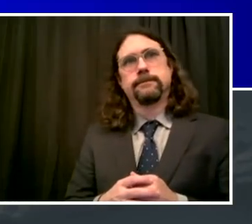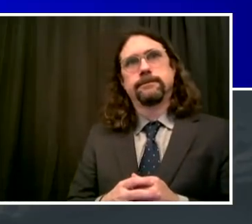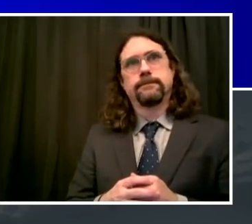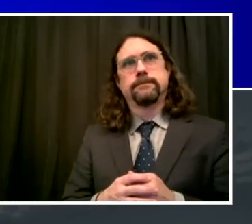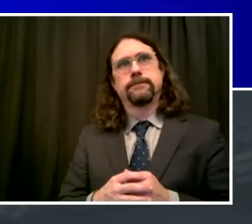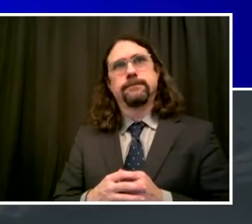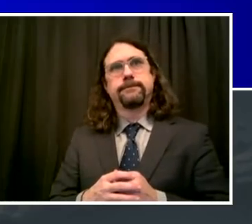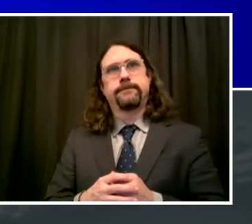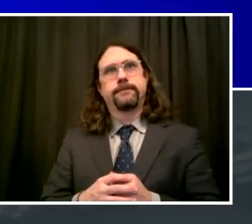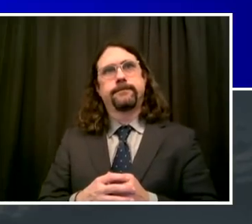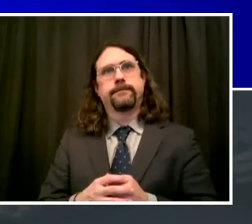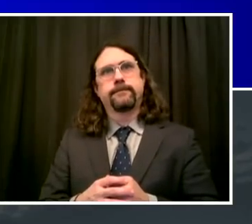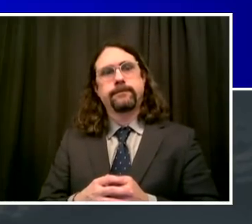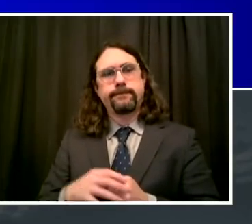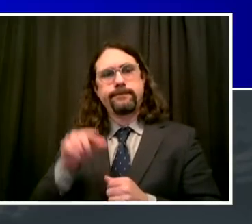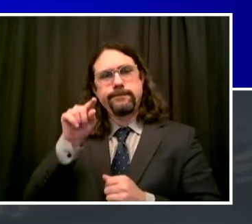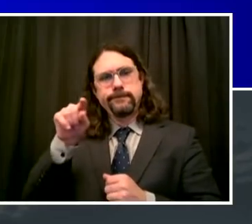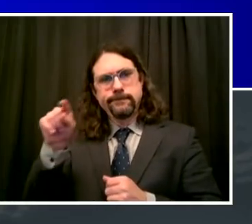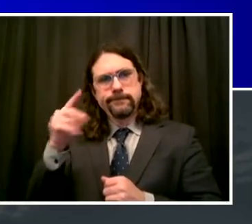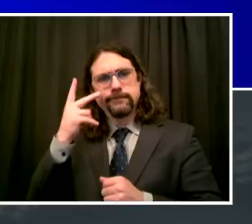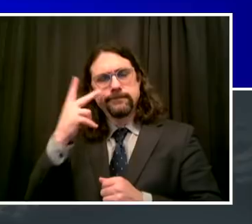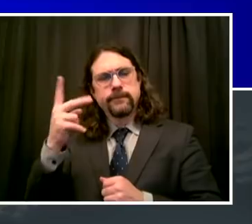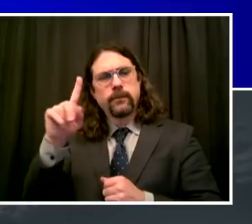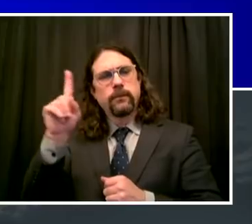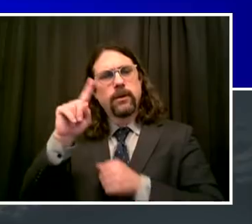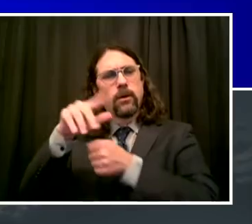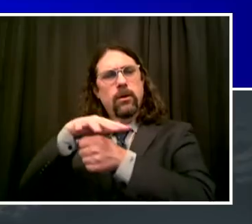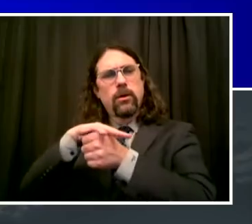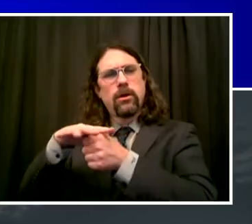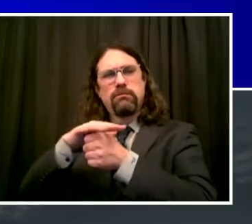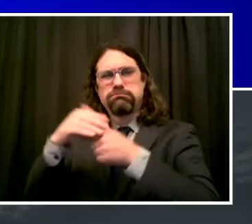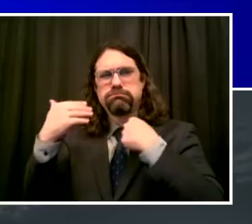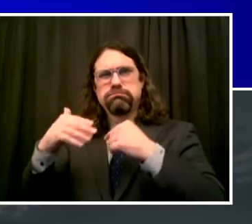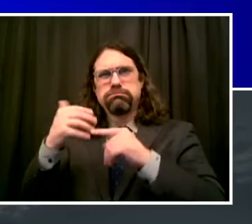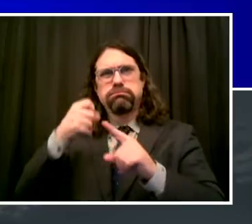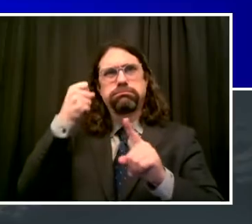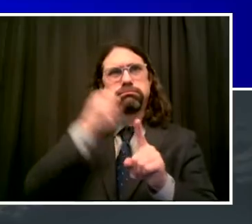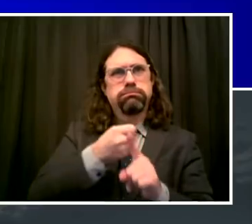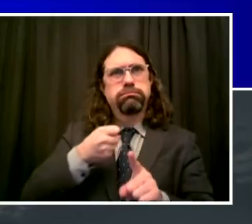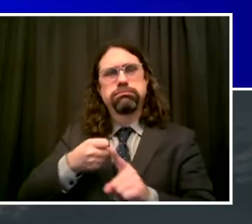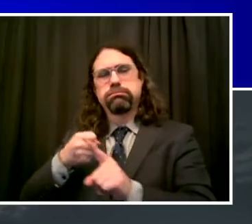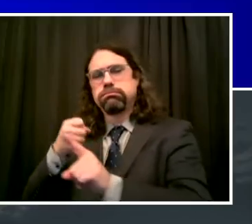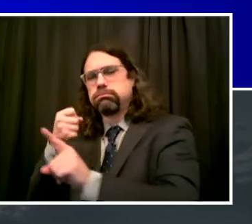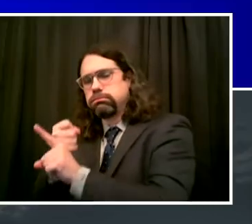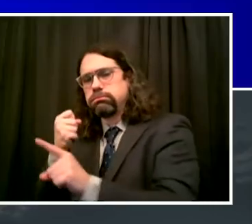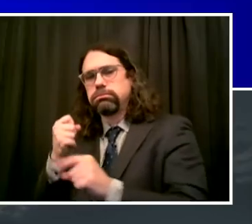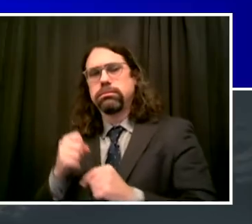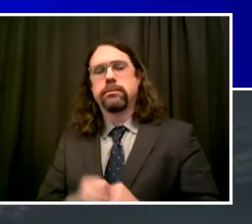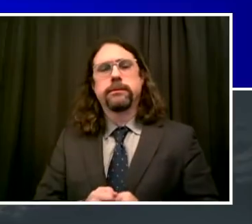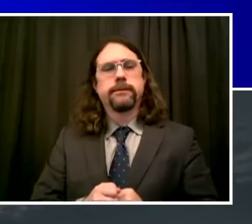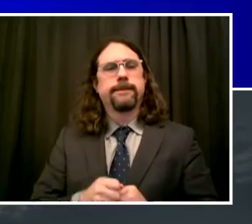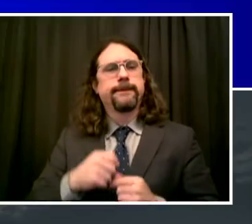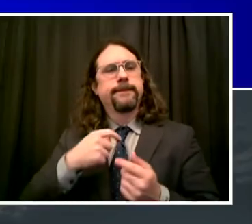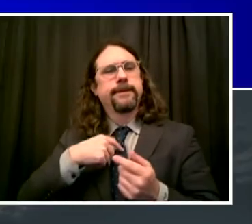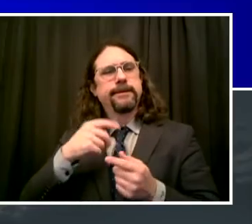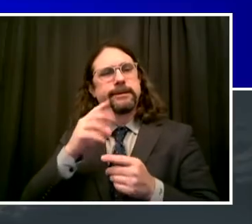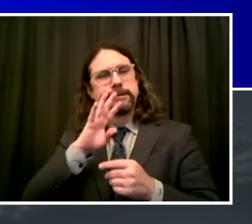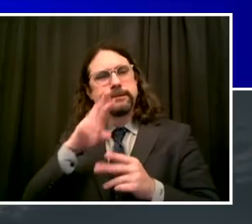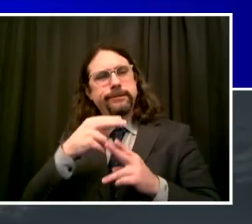IN T HECRISIS IS. WE HAVE TALKED ABOUT WHAT SOME OF THE COMMUNITIES HAVE ONGE ROTHUGH. WE HAVE TALKED